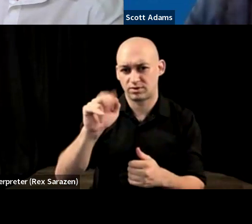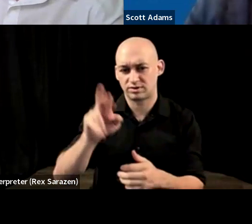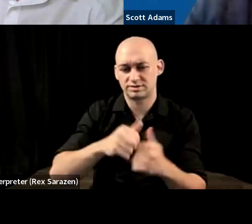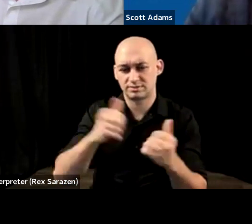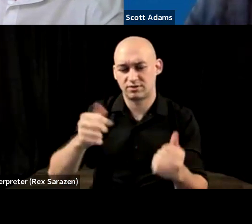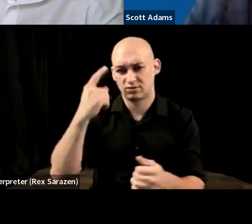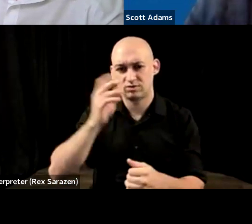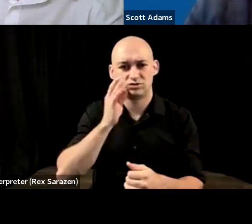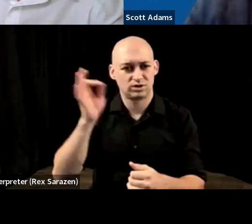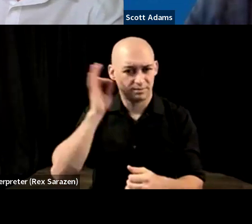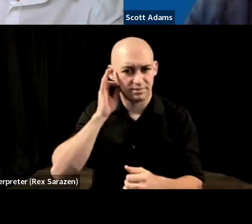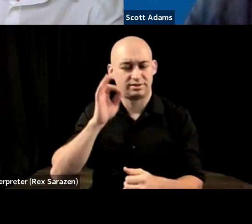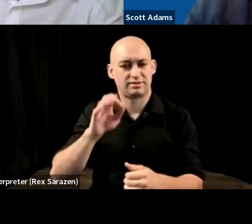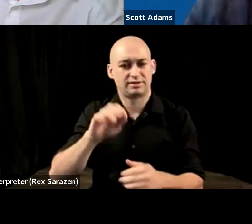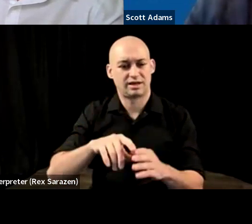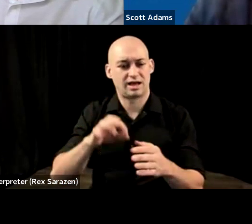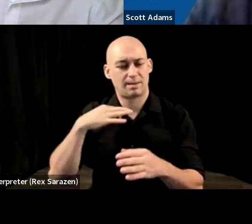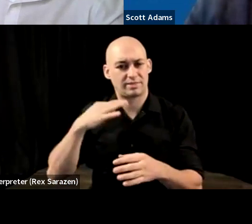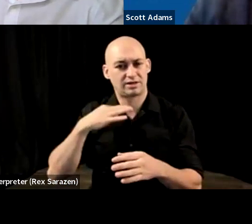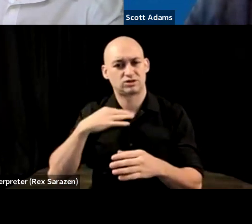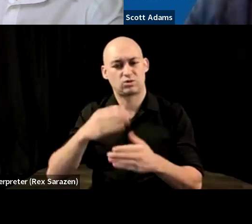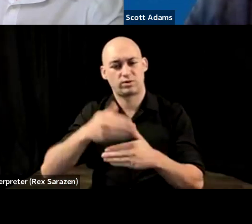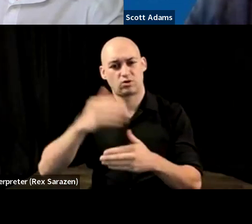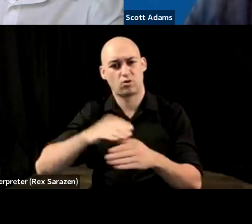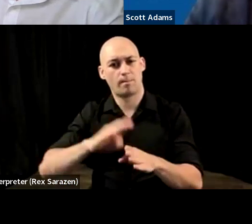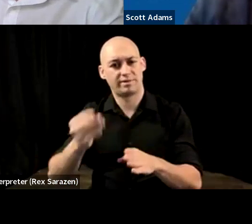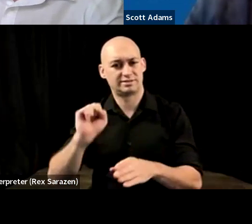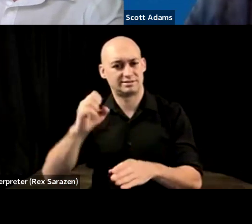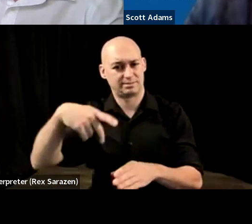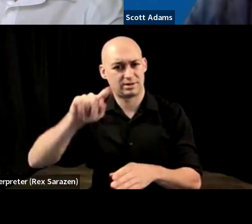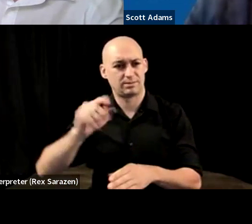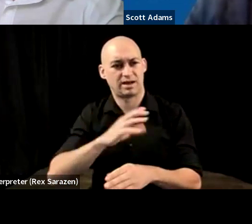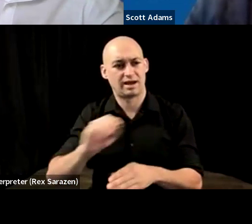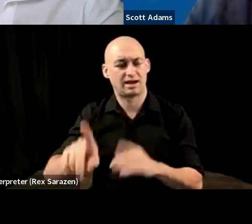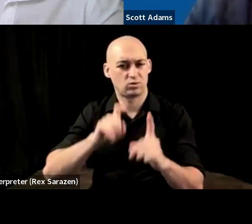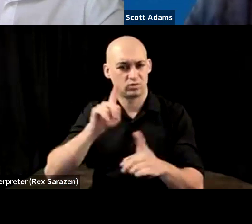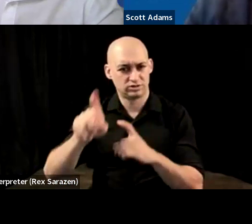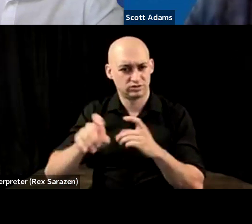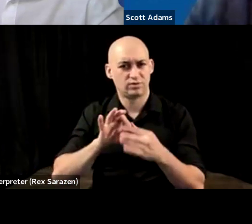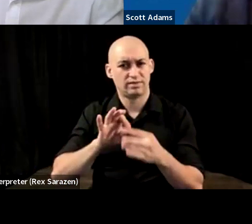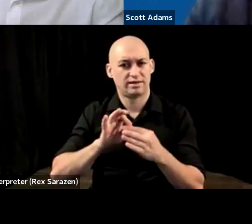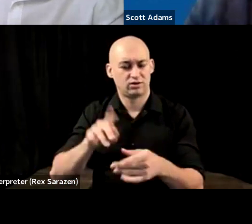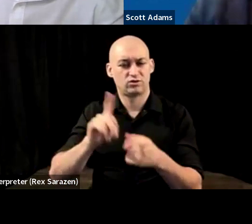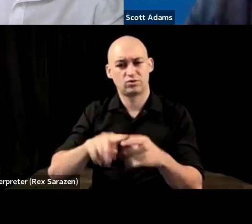application window opens in September. And then also a question related to how the application